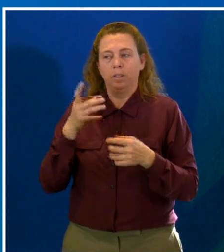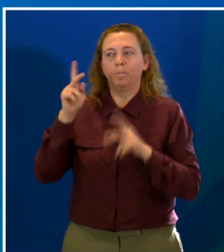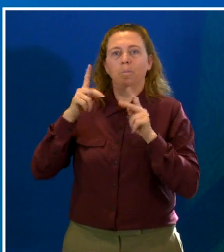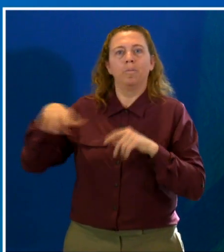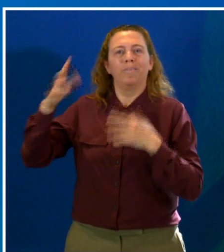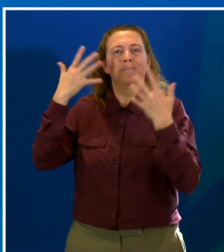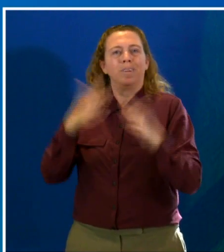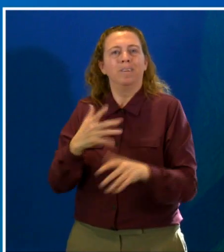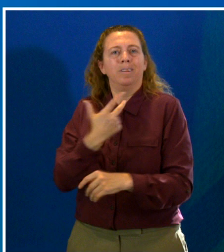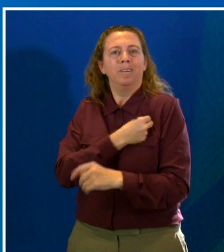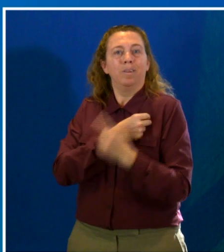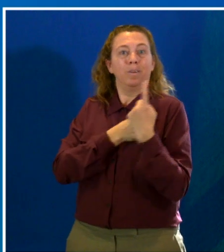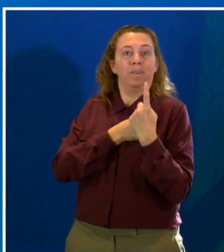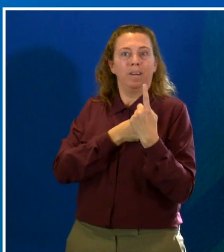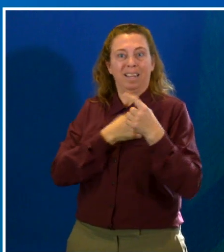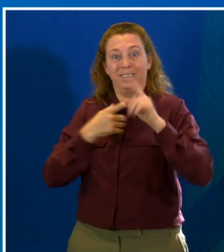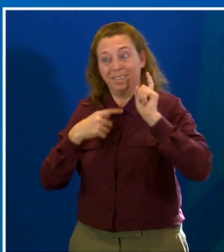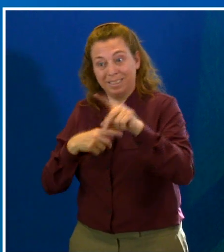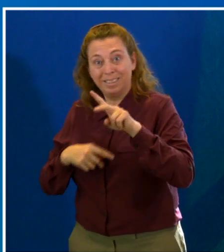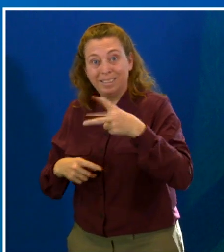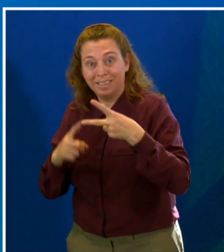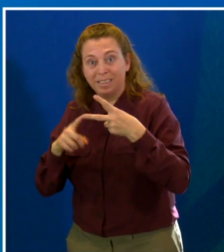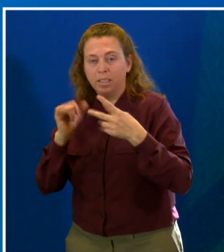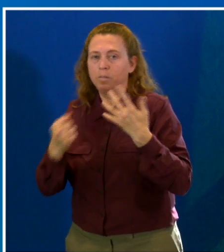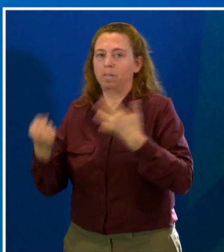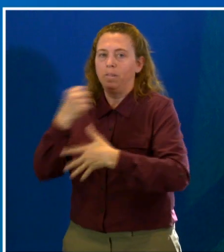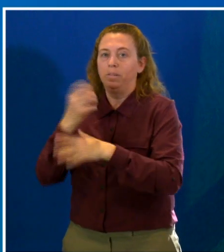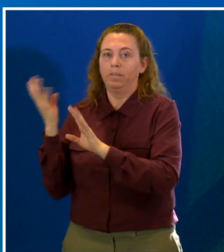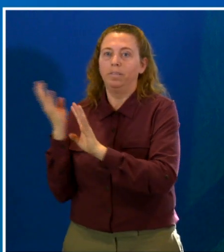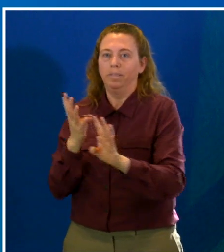A limited number of first dose appointments are also available each week.